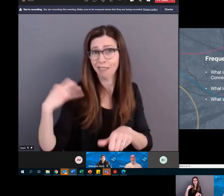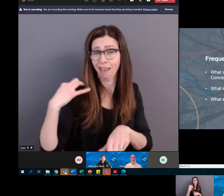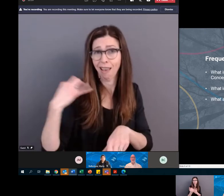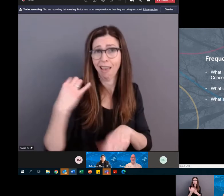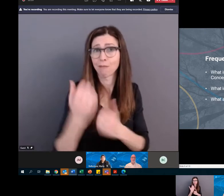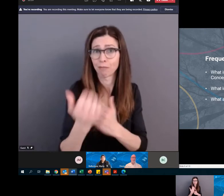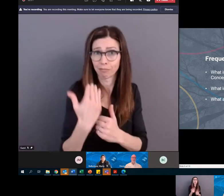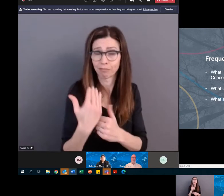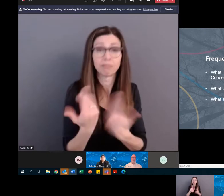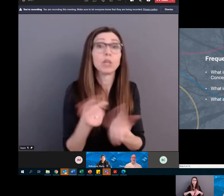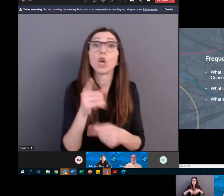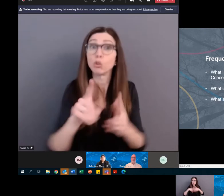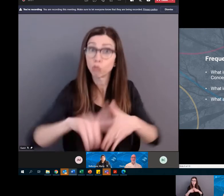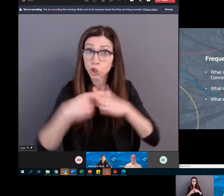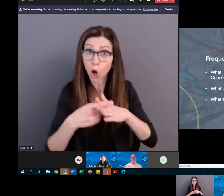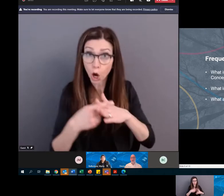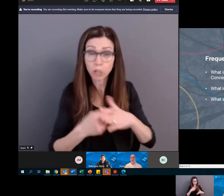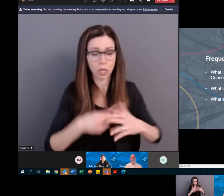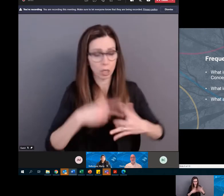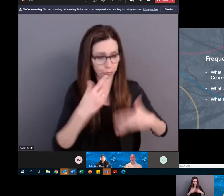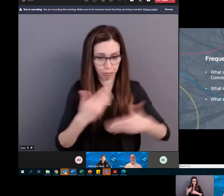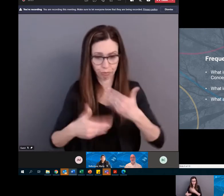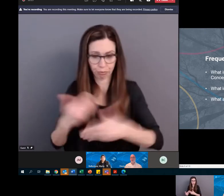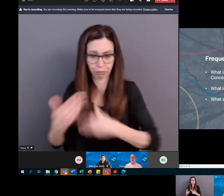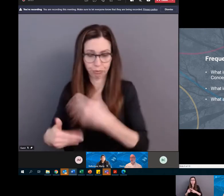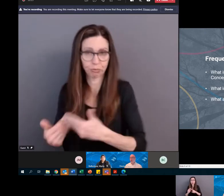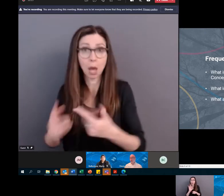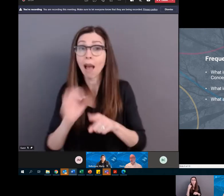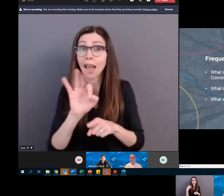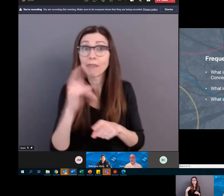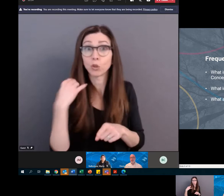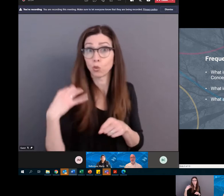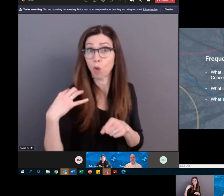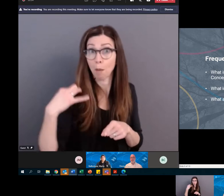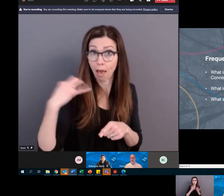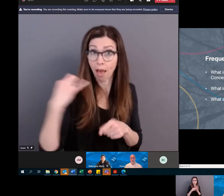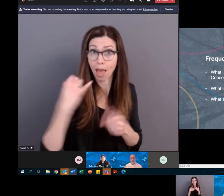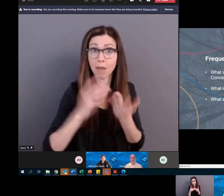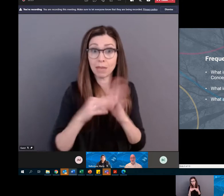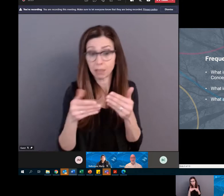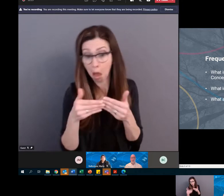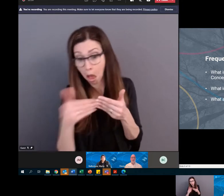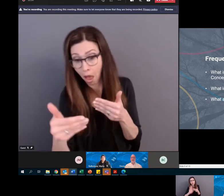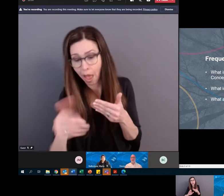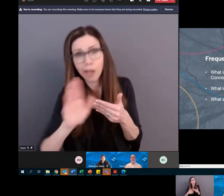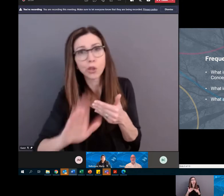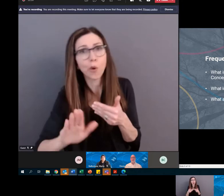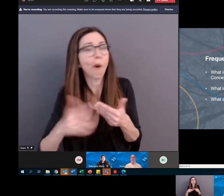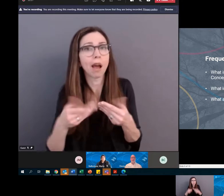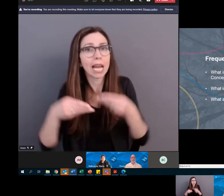after you submit your application are eligible for funding. Your project can be well underway or